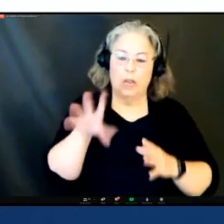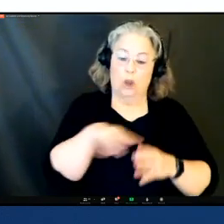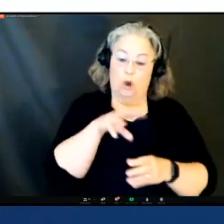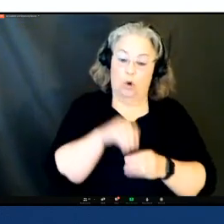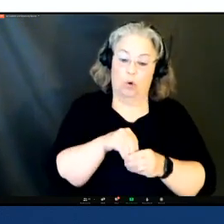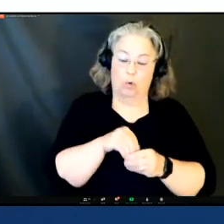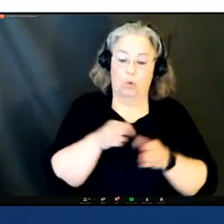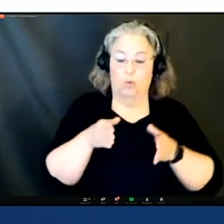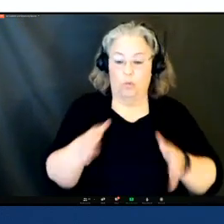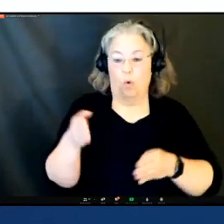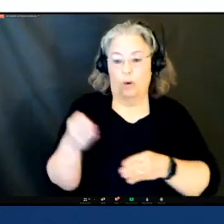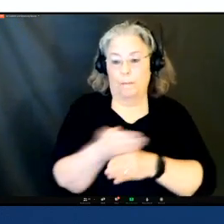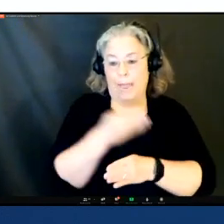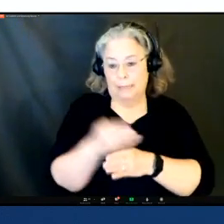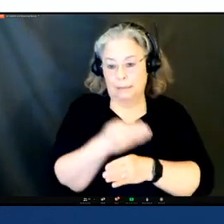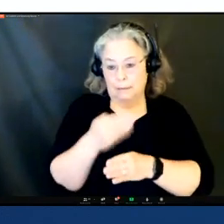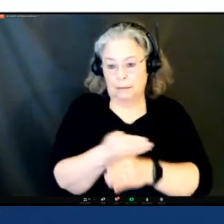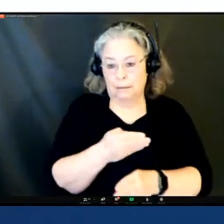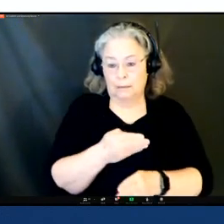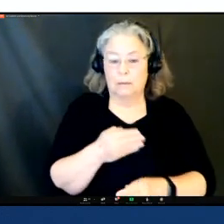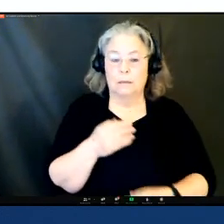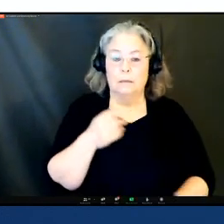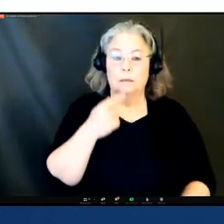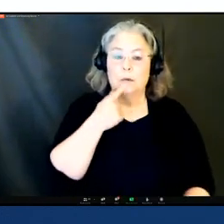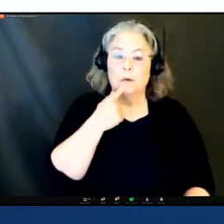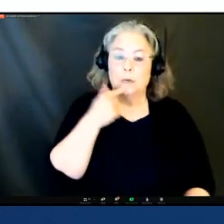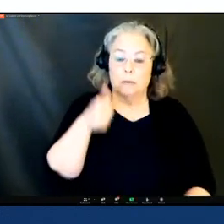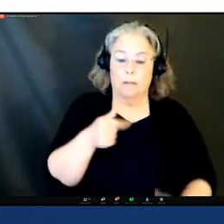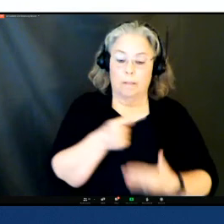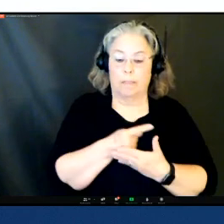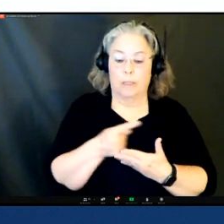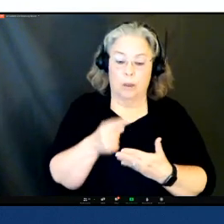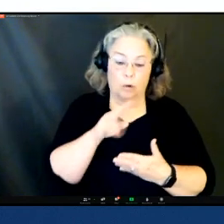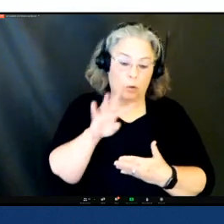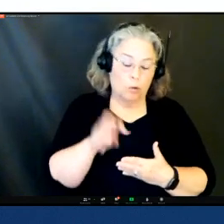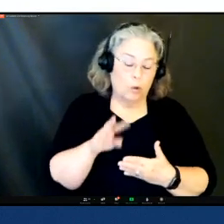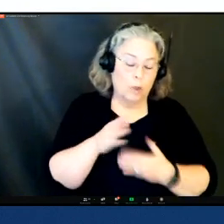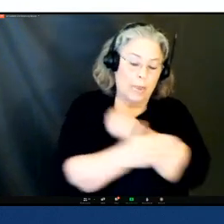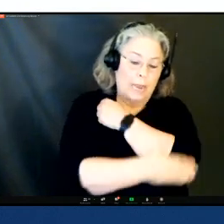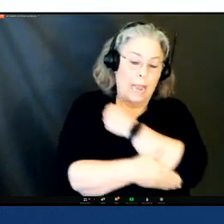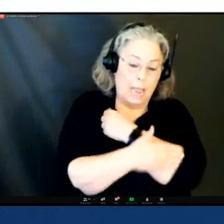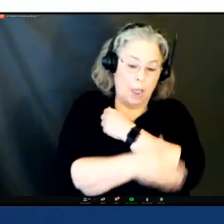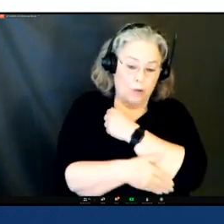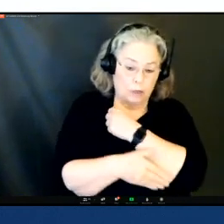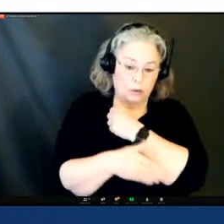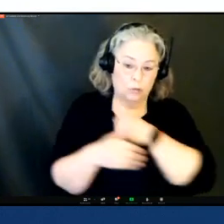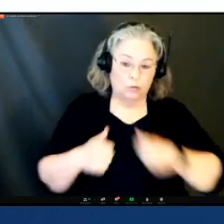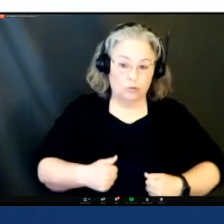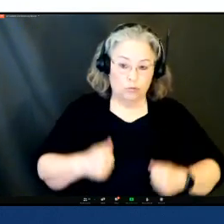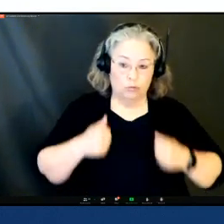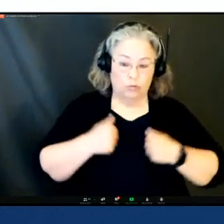Starting this week, a survey of a representative sample of county residents is currently being conducted by professional public